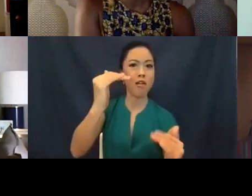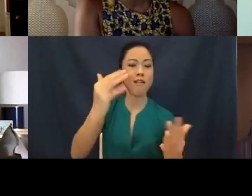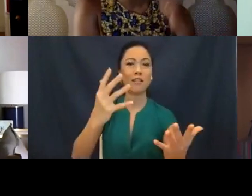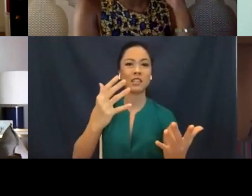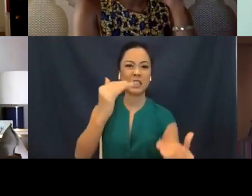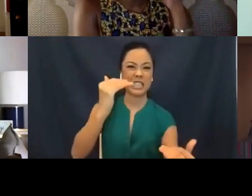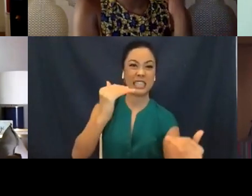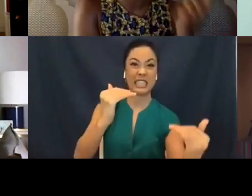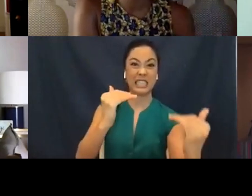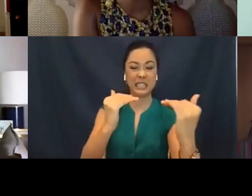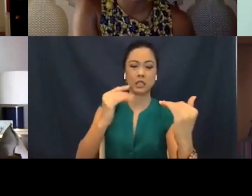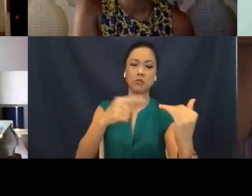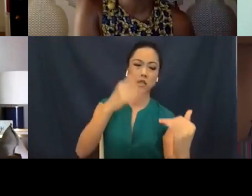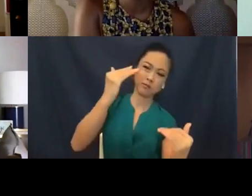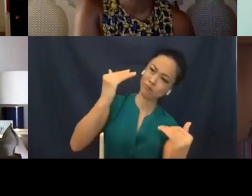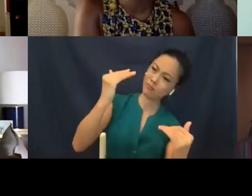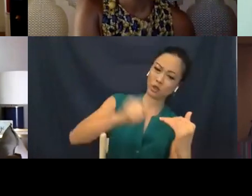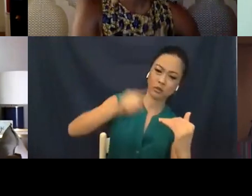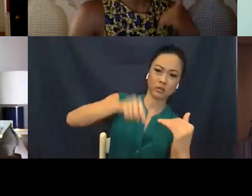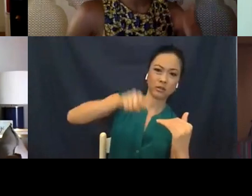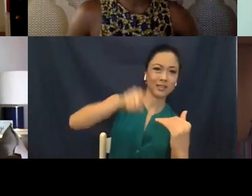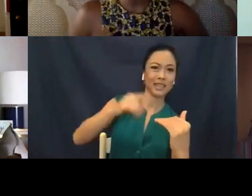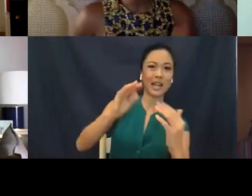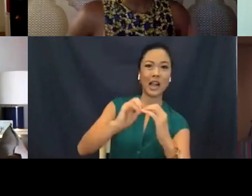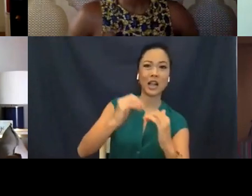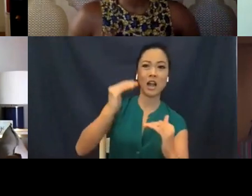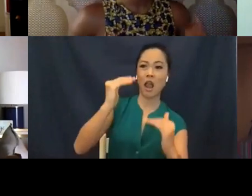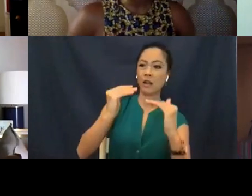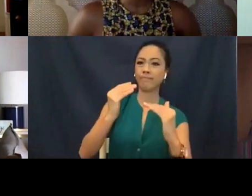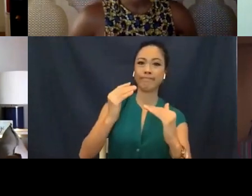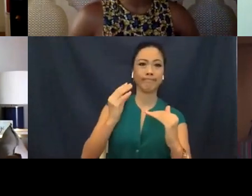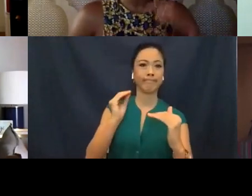is a marathon-like movement, where sometimes you're pushing, you're running and